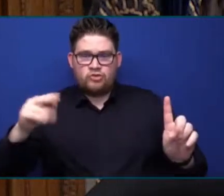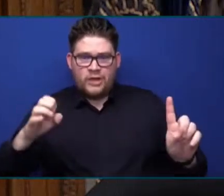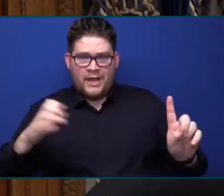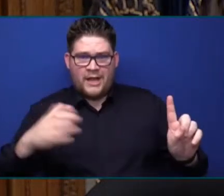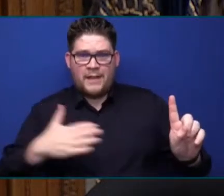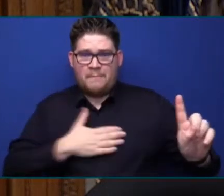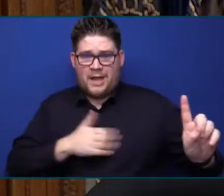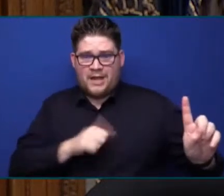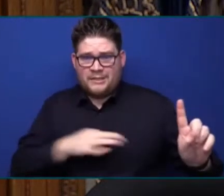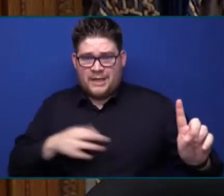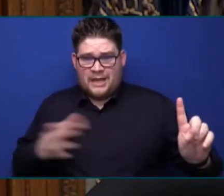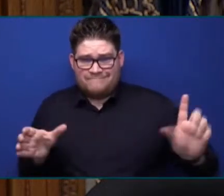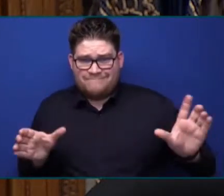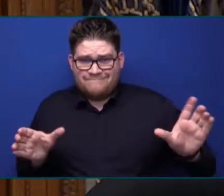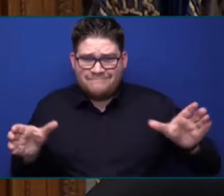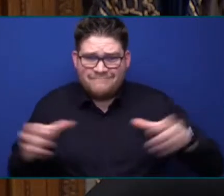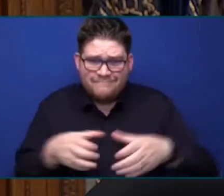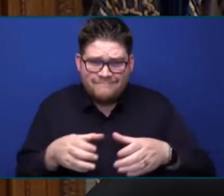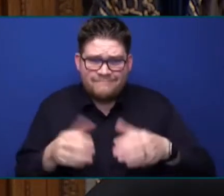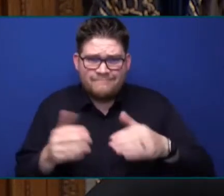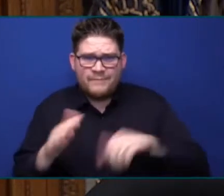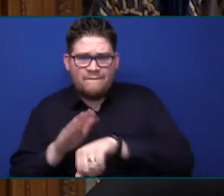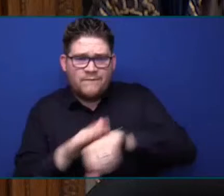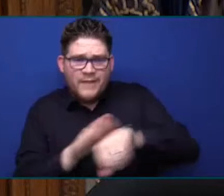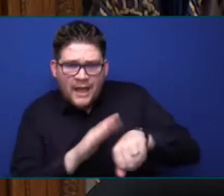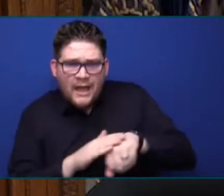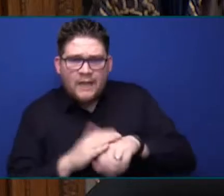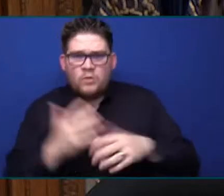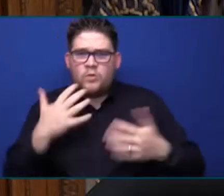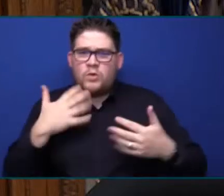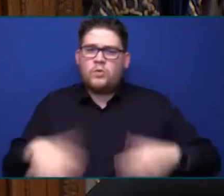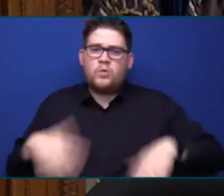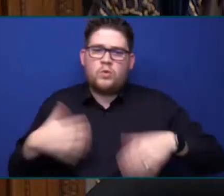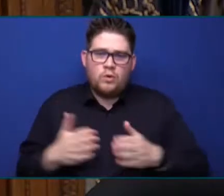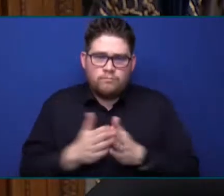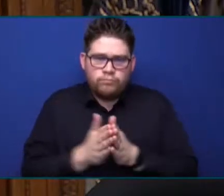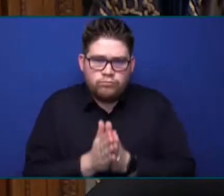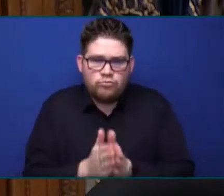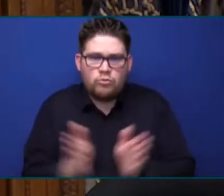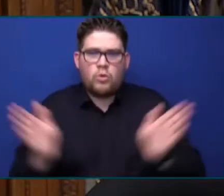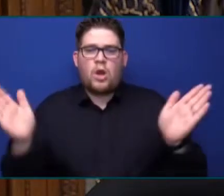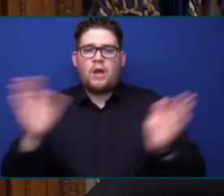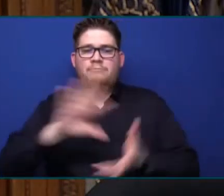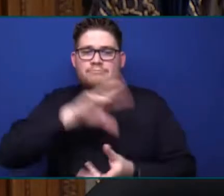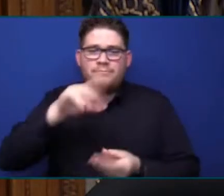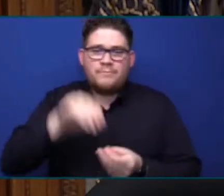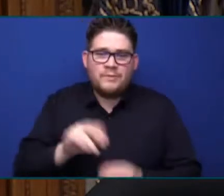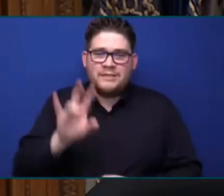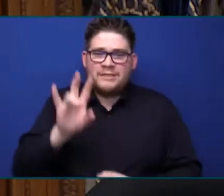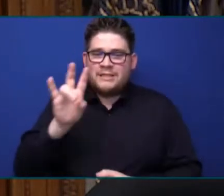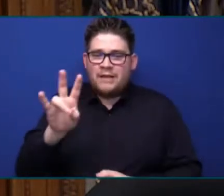which garnered feedback from nearly 7,000 British Columbians. This work included ten